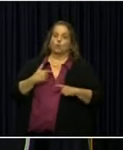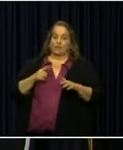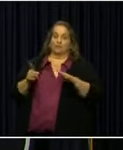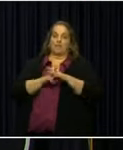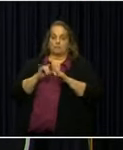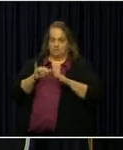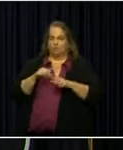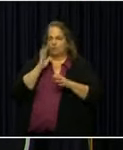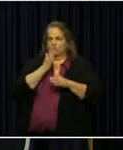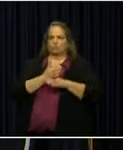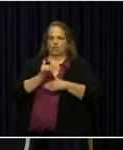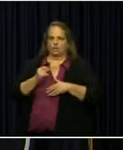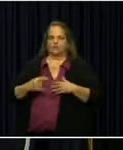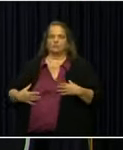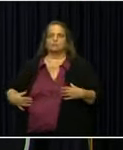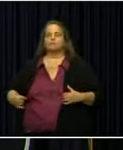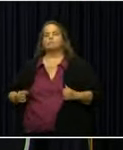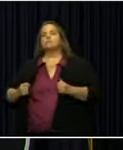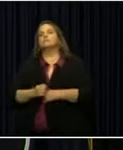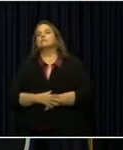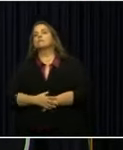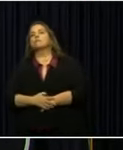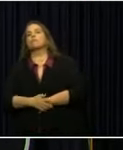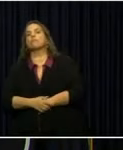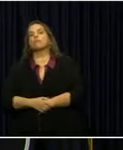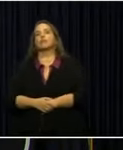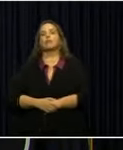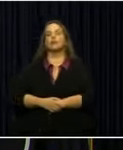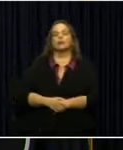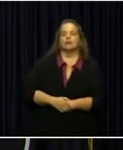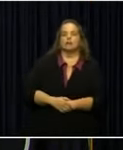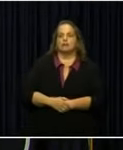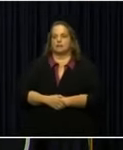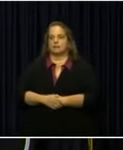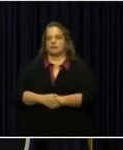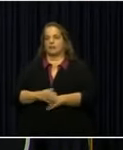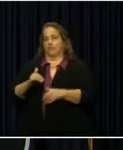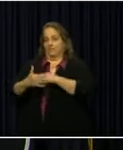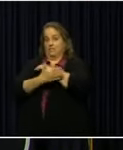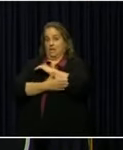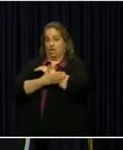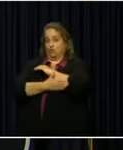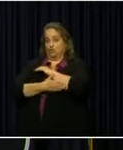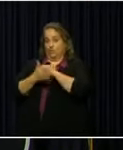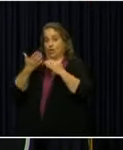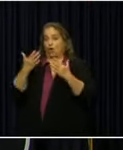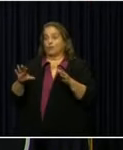WE FOLLOW WHAT THE SCIENCE COMMUNITY DOES AND IF WE FIND THINGS THAT ARE PROVEN WE WILL